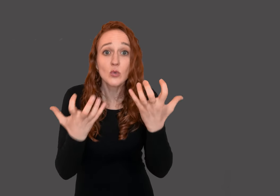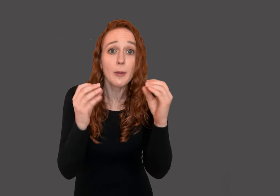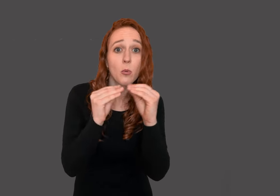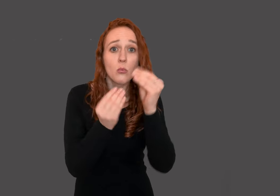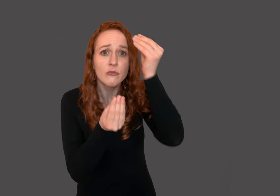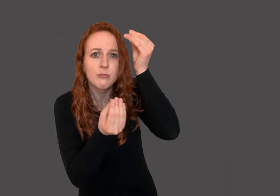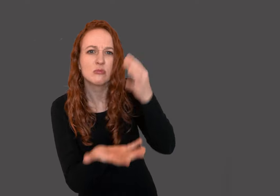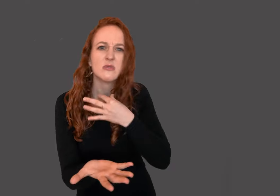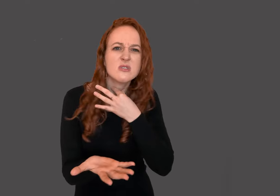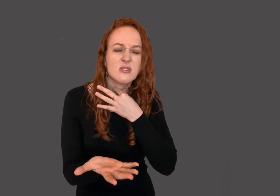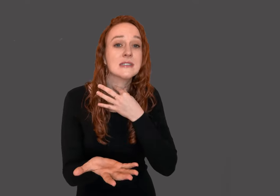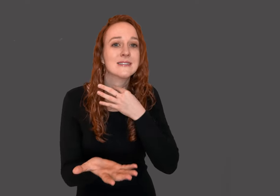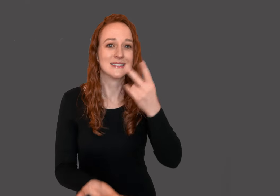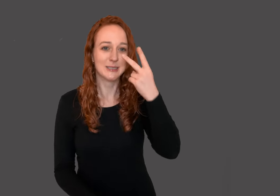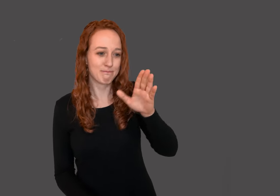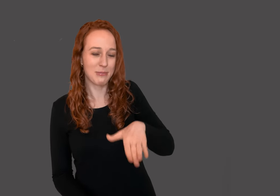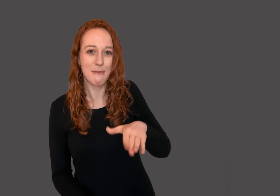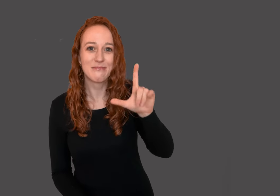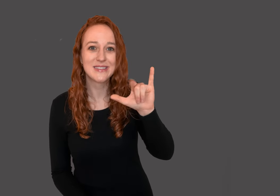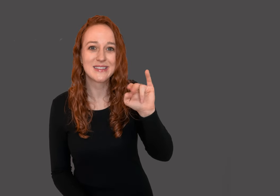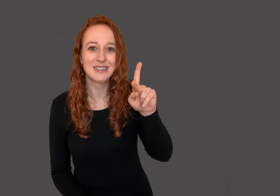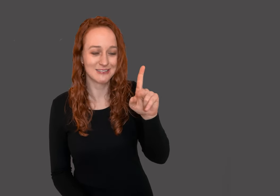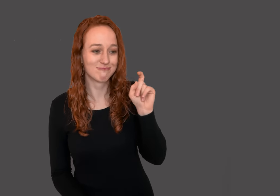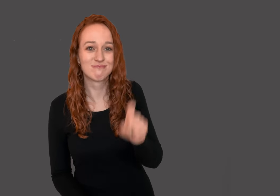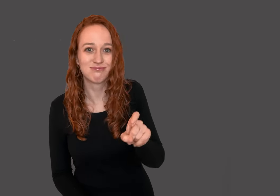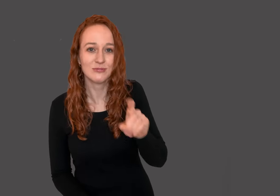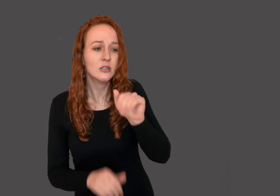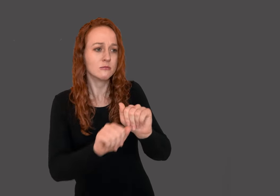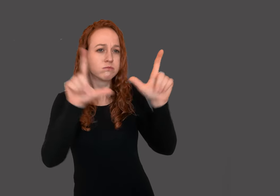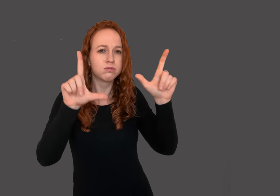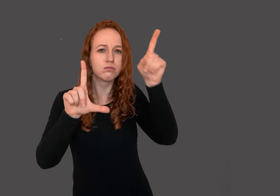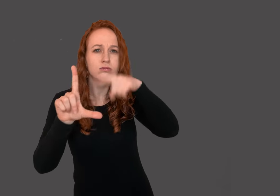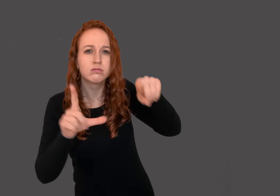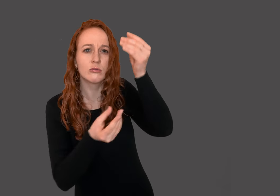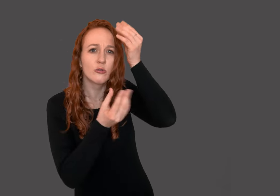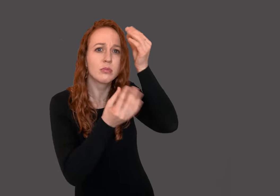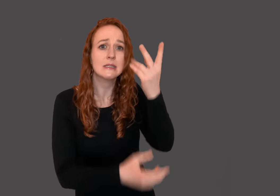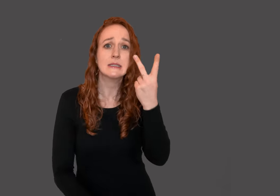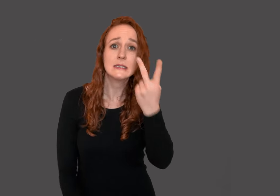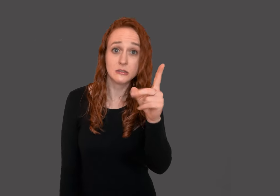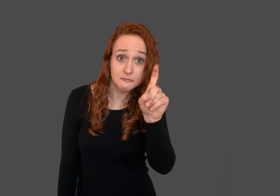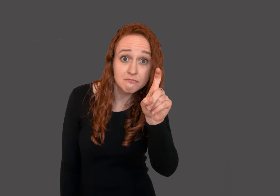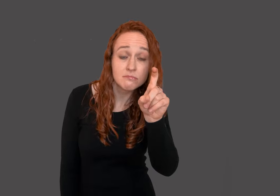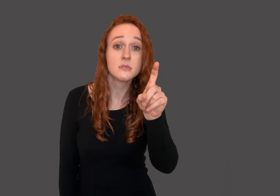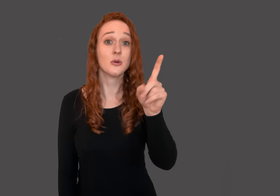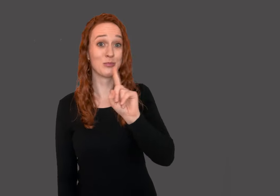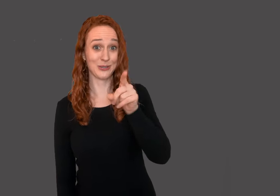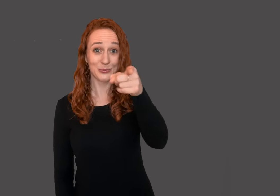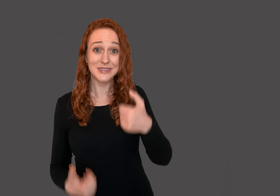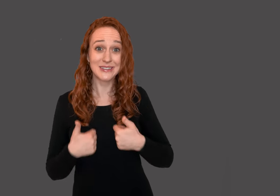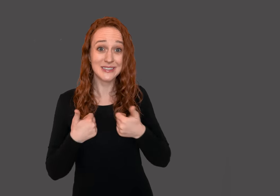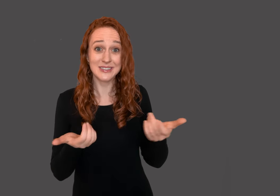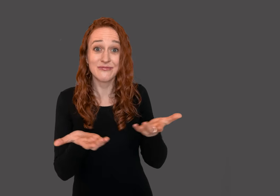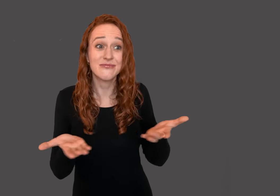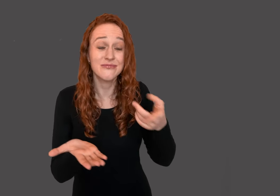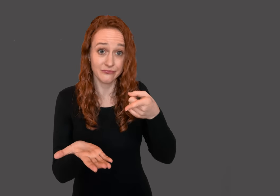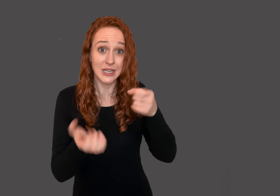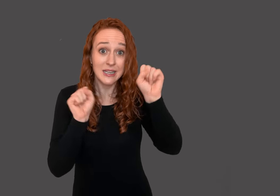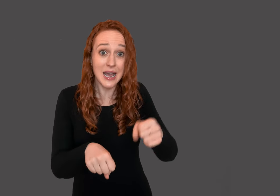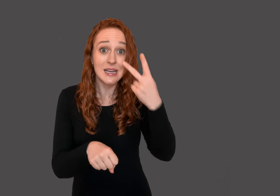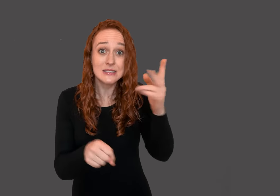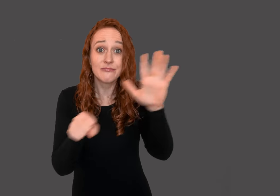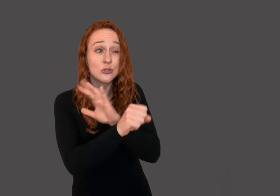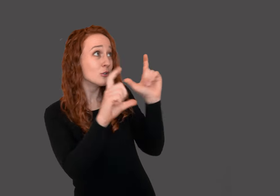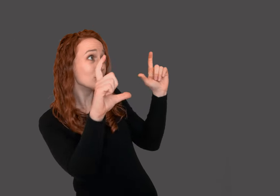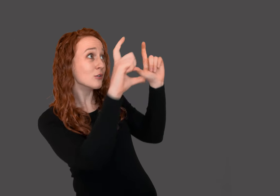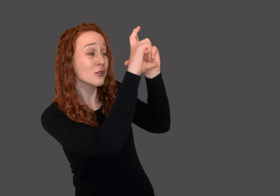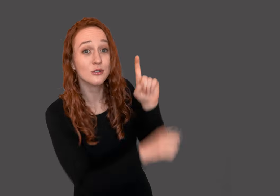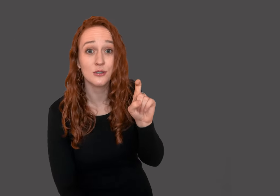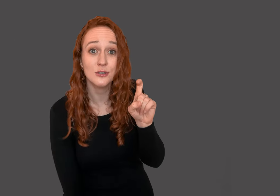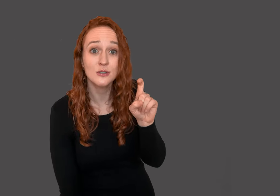Check the link below for more information on if you’re in the path of totality